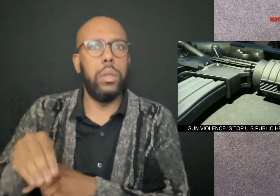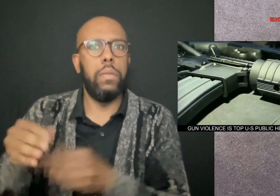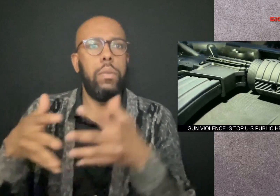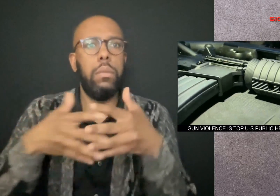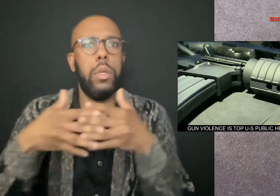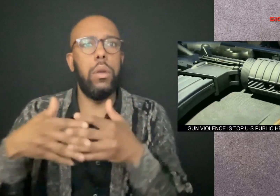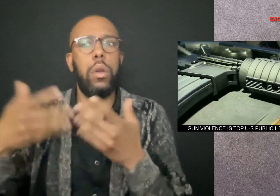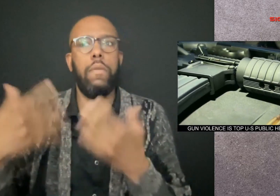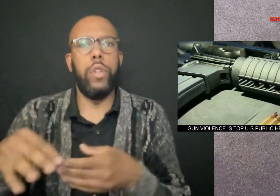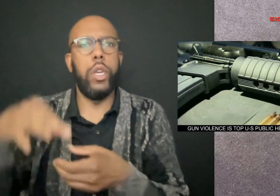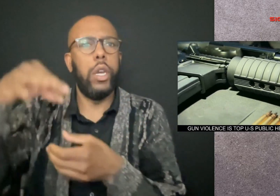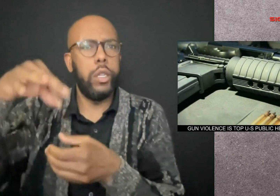threat to public health.